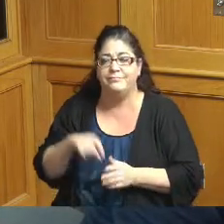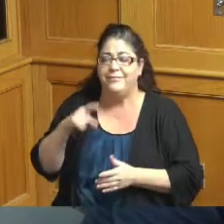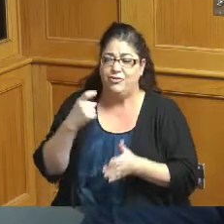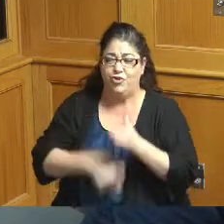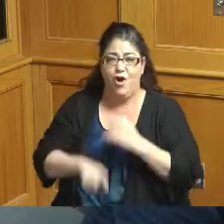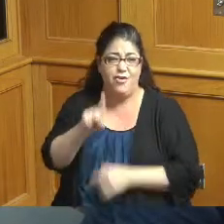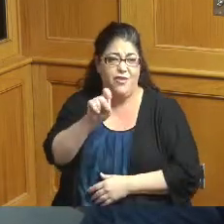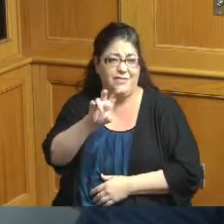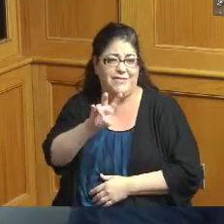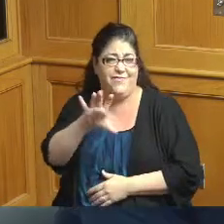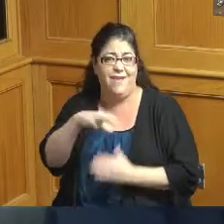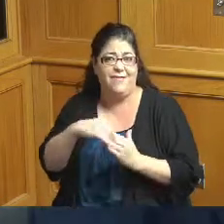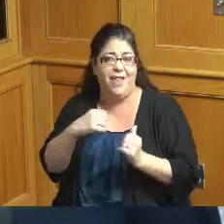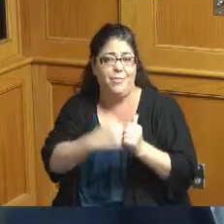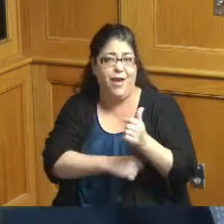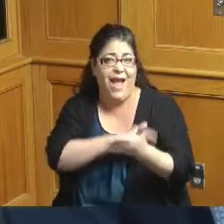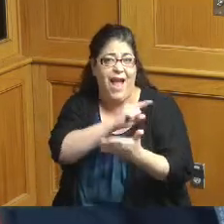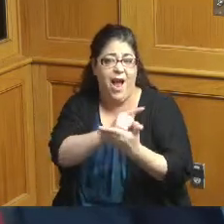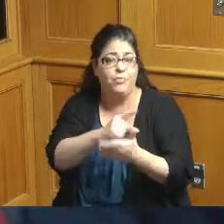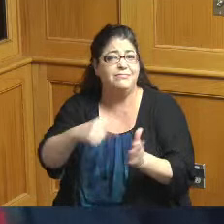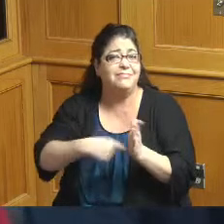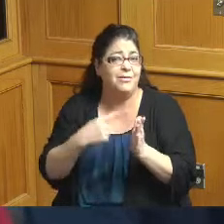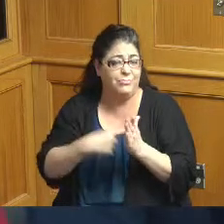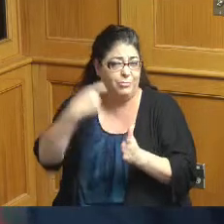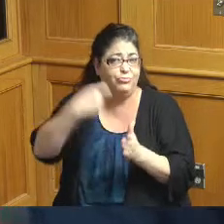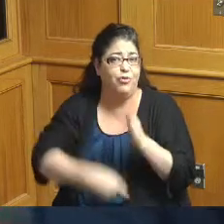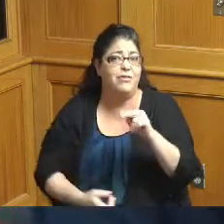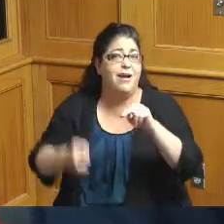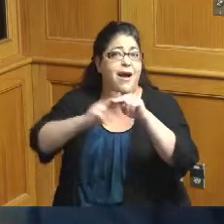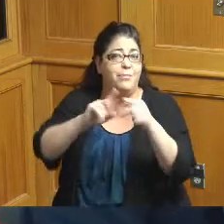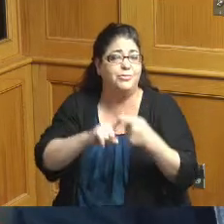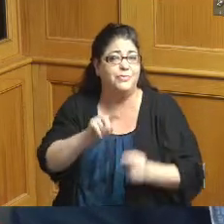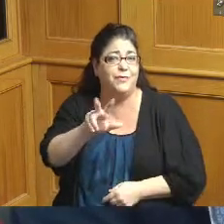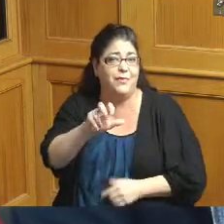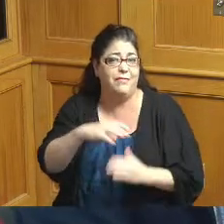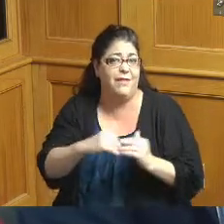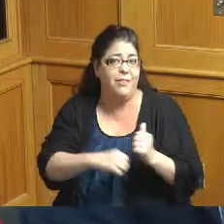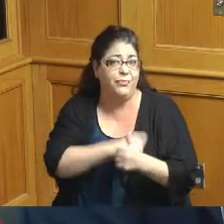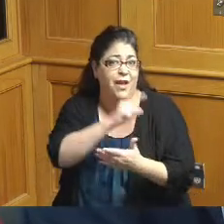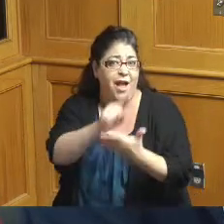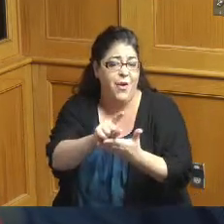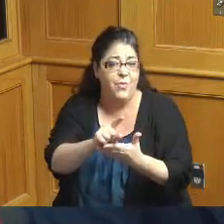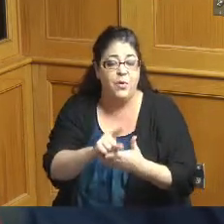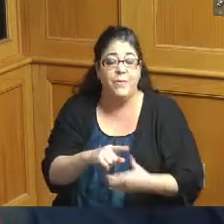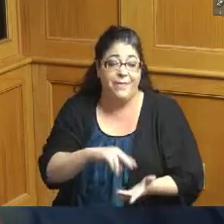dollars an hour to 325 dollars an hour which can limit availability to Citizens based on their